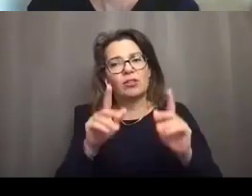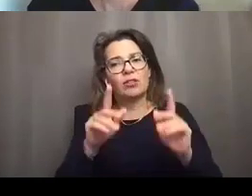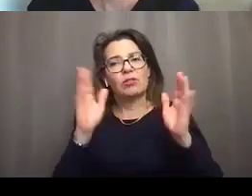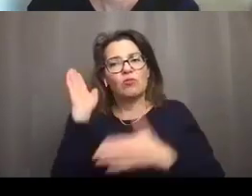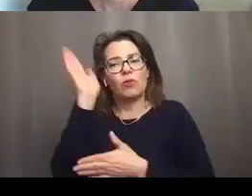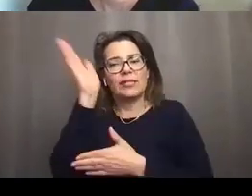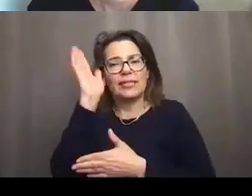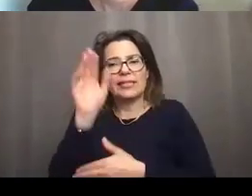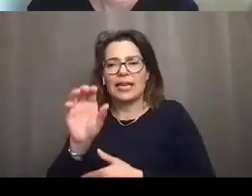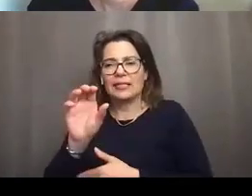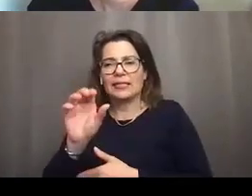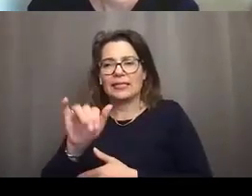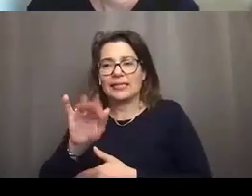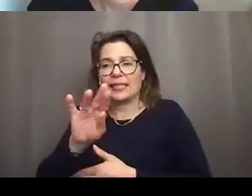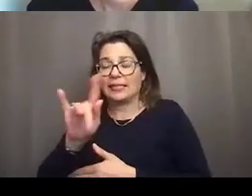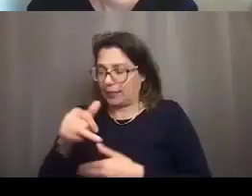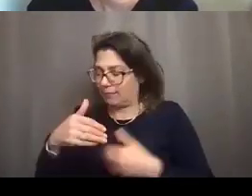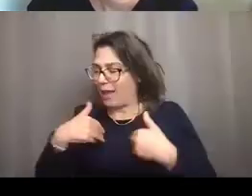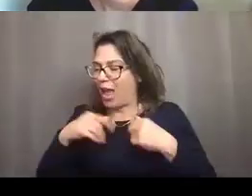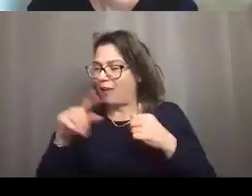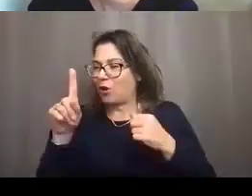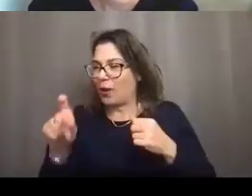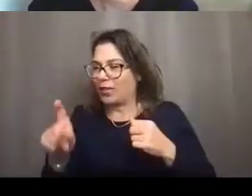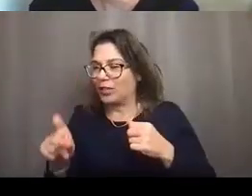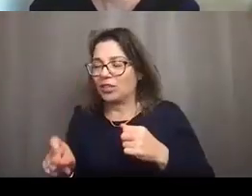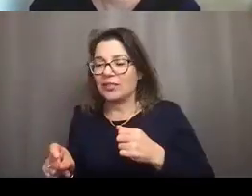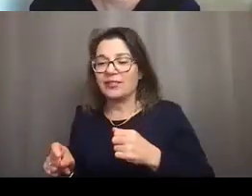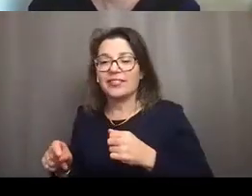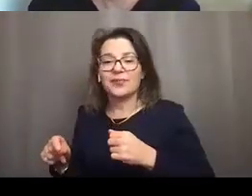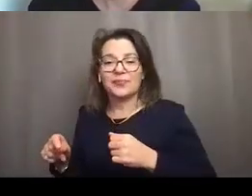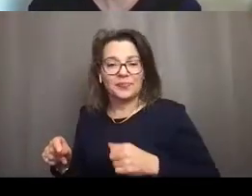We do have questions for you and let's see.